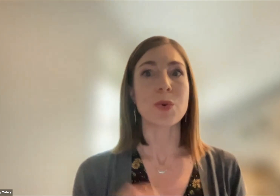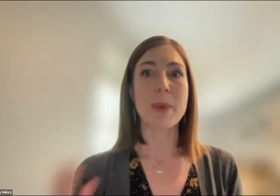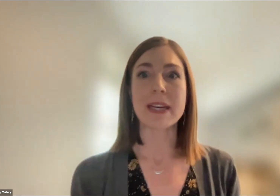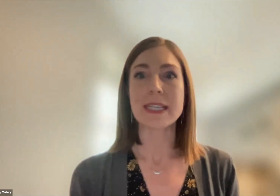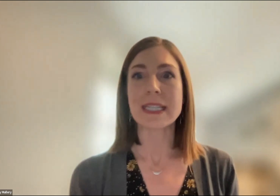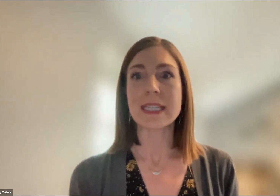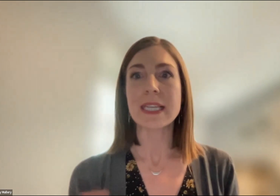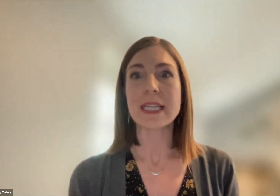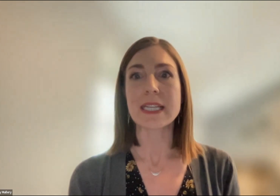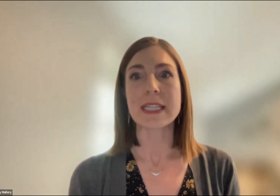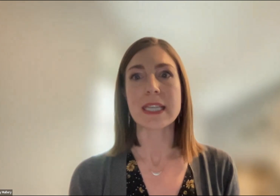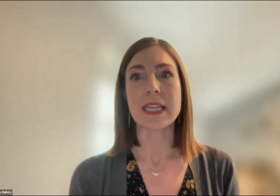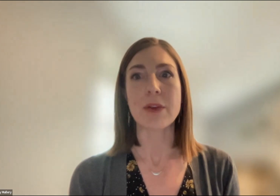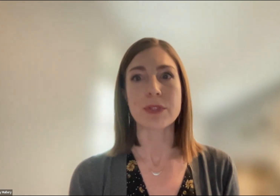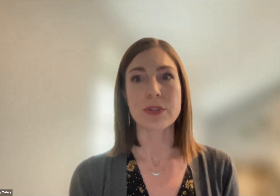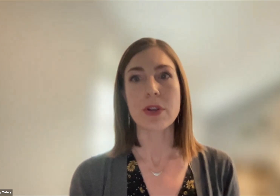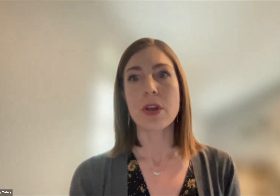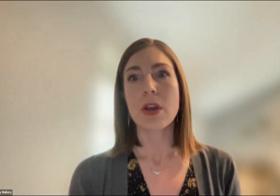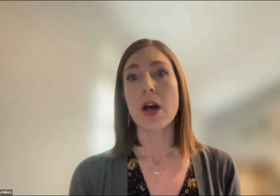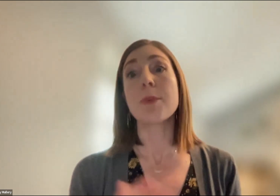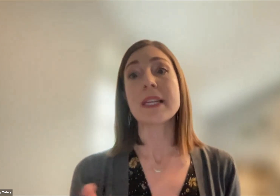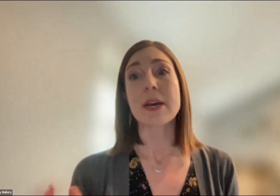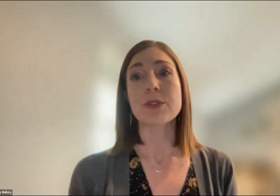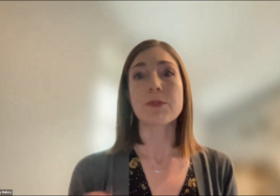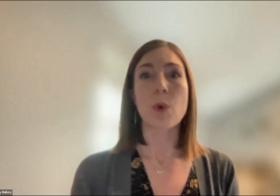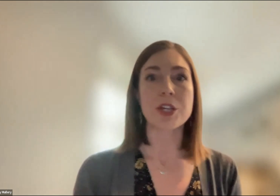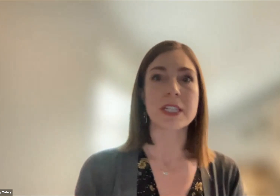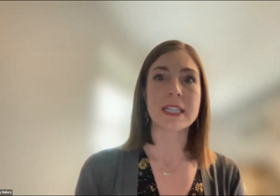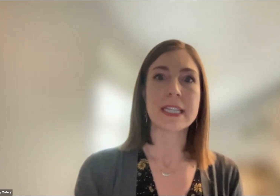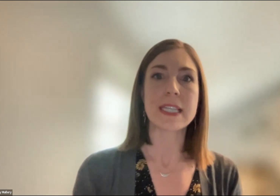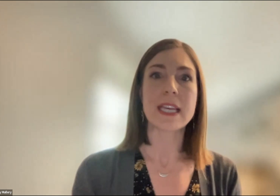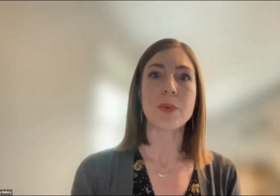So humanities. Dc. is the Council Humanities Council for Washington, Dc.